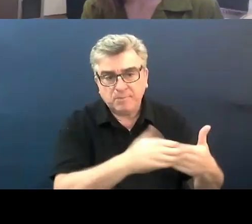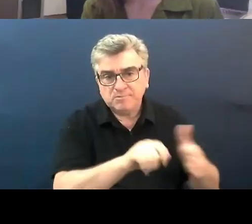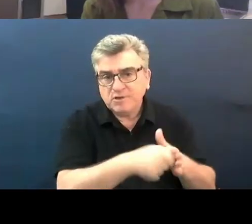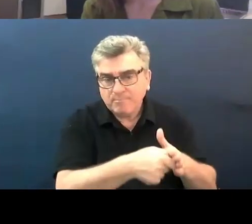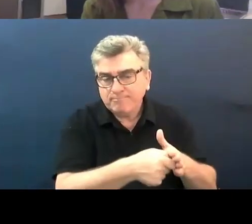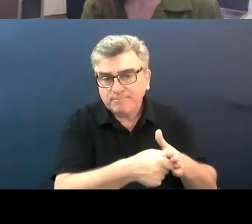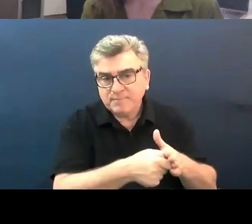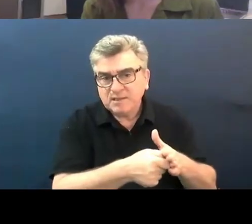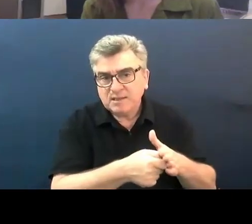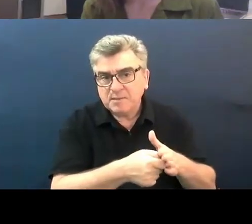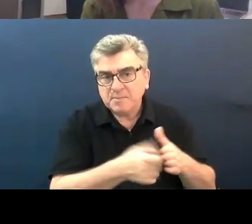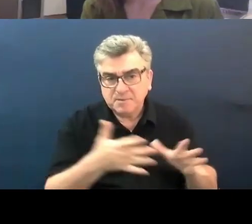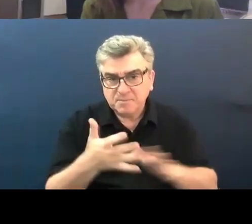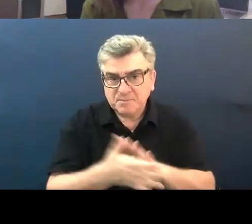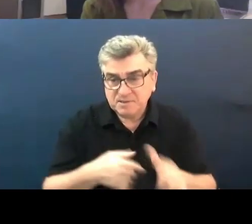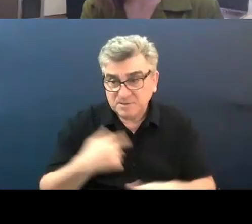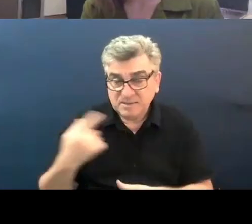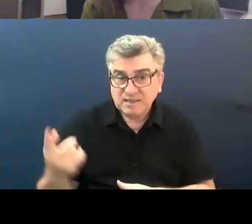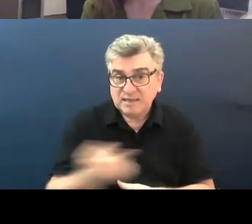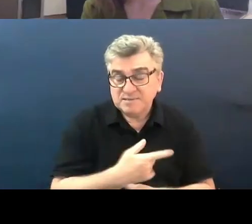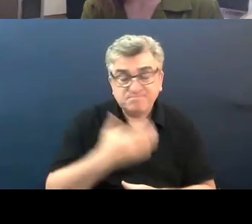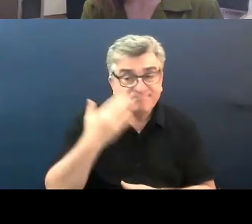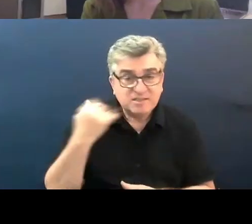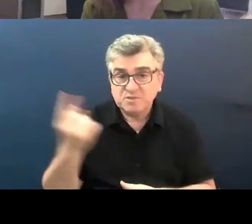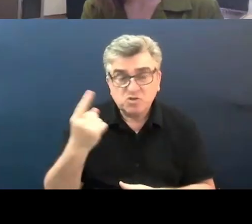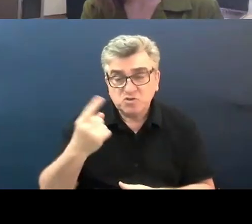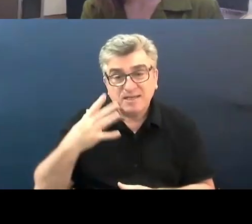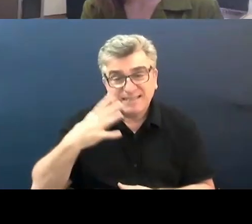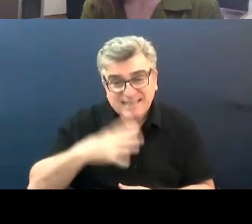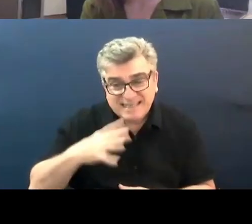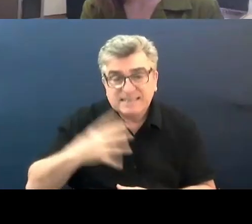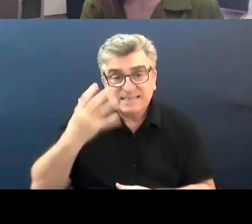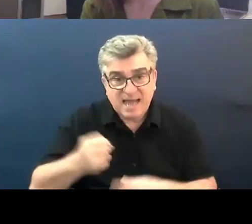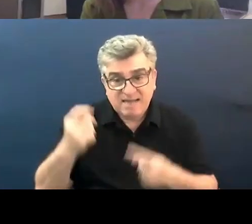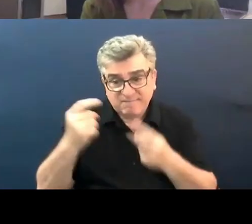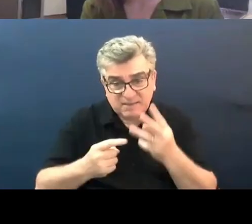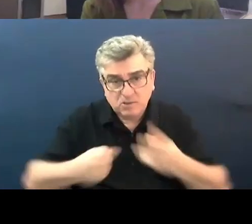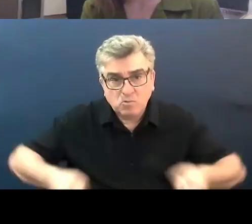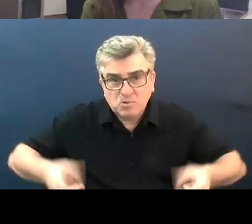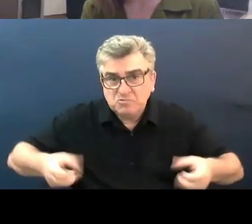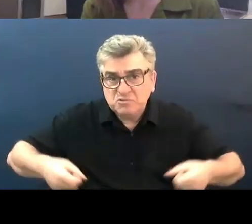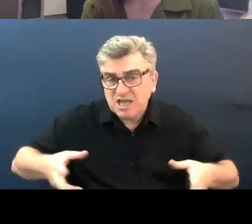even if it's anyone in the wheelchair, anyone that's got a disability to be treated well,